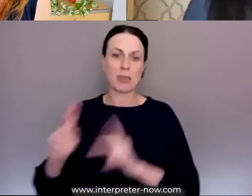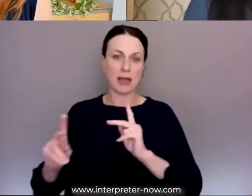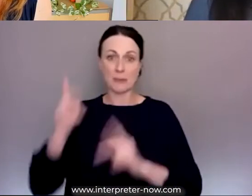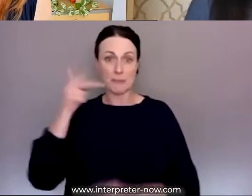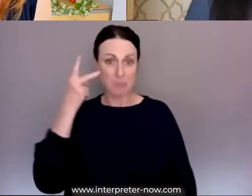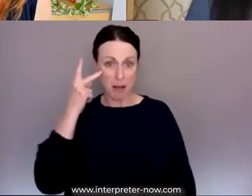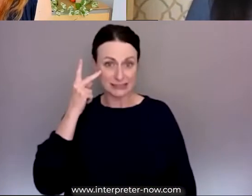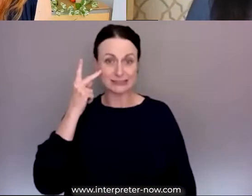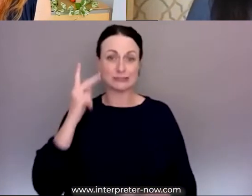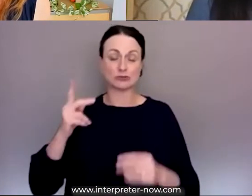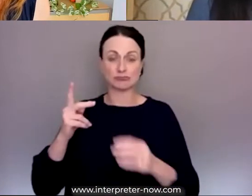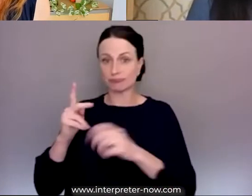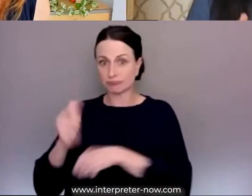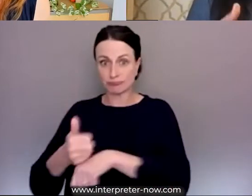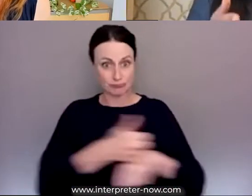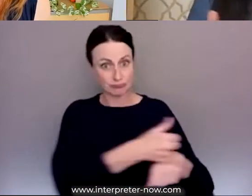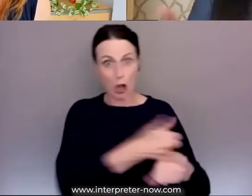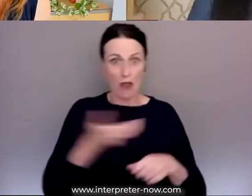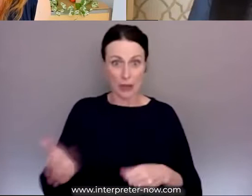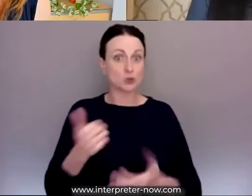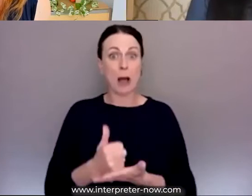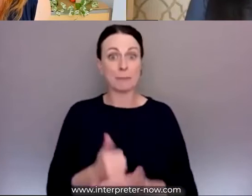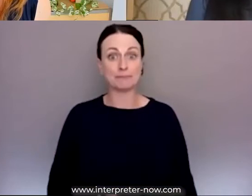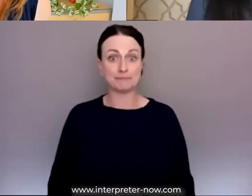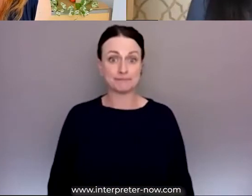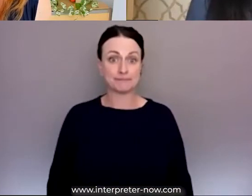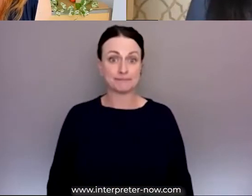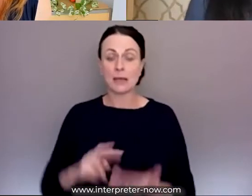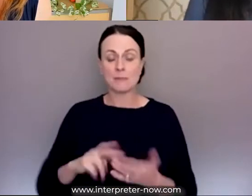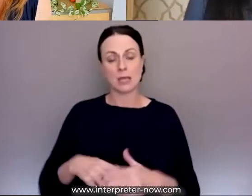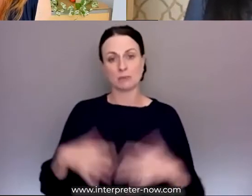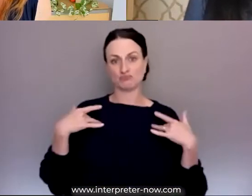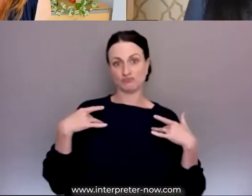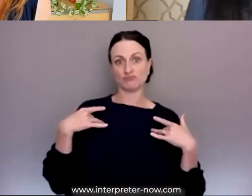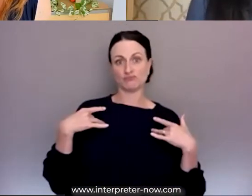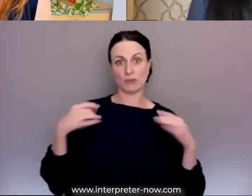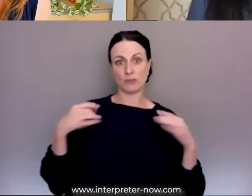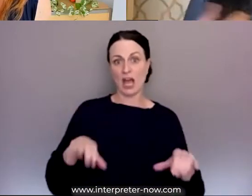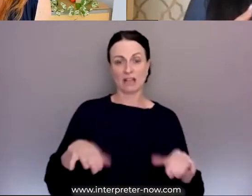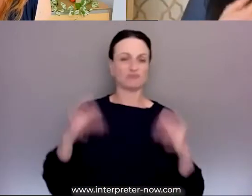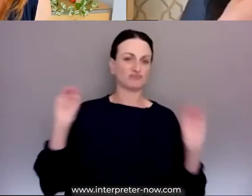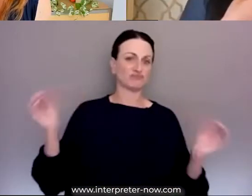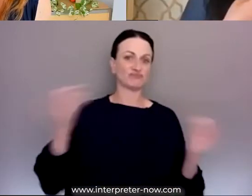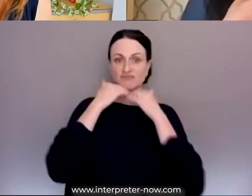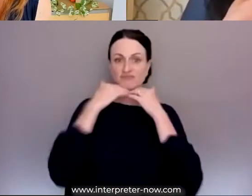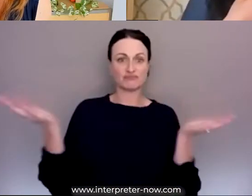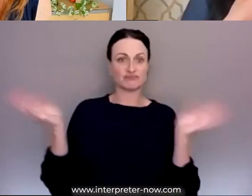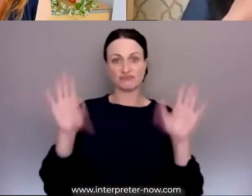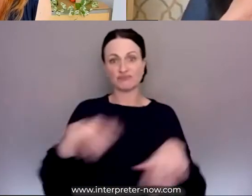I think that leads to a lack of action, a lack of wanting to act.